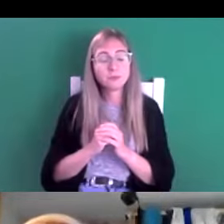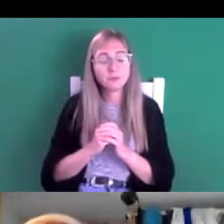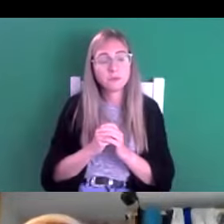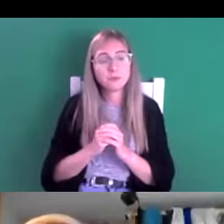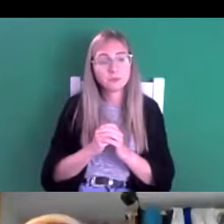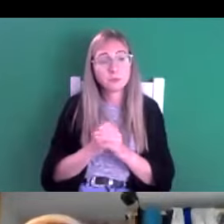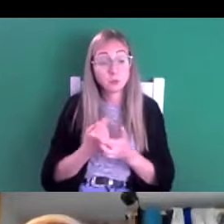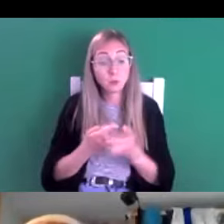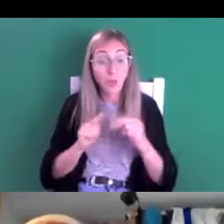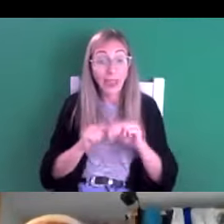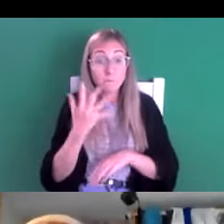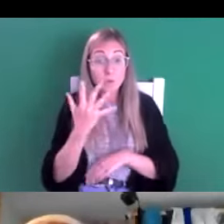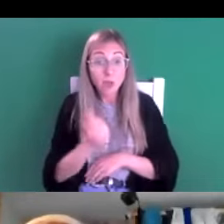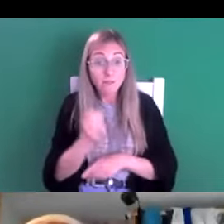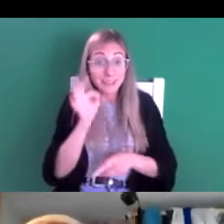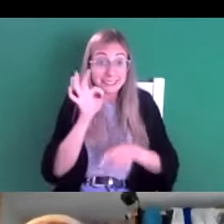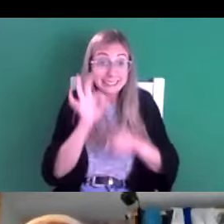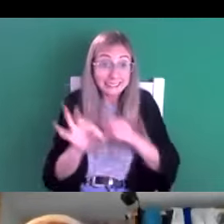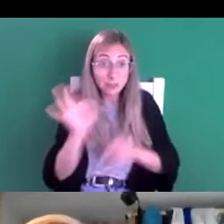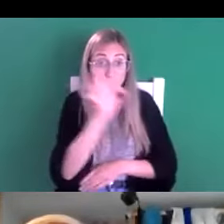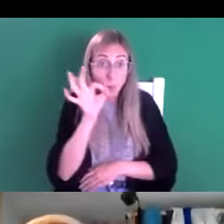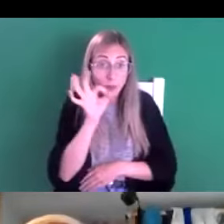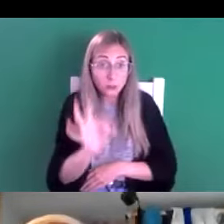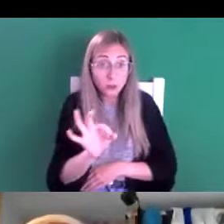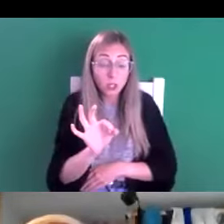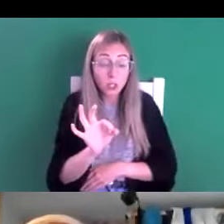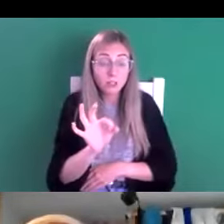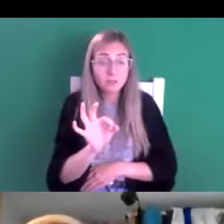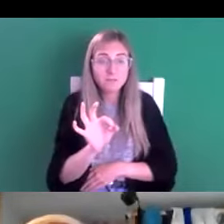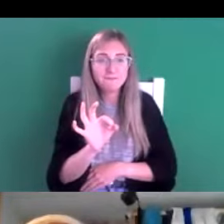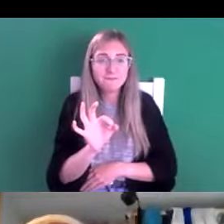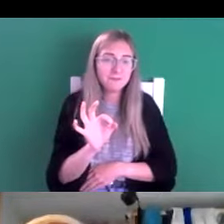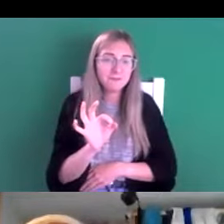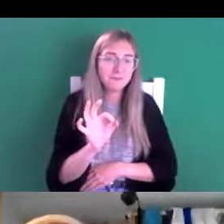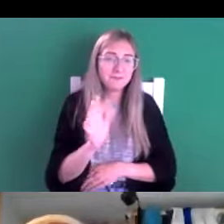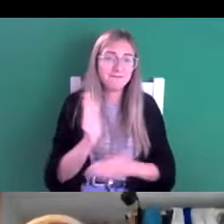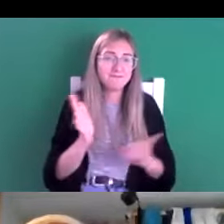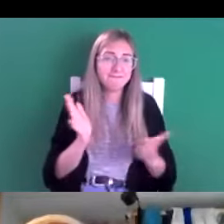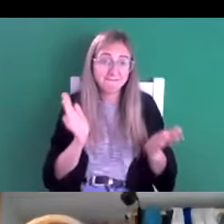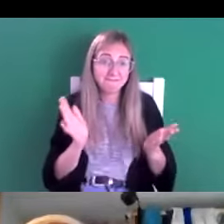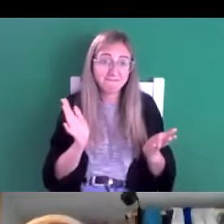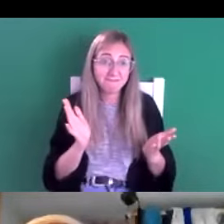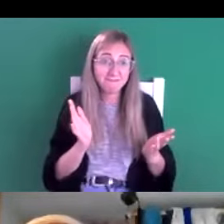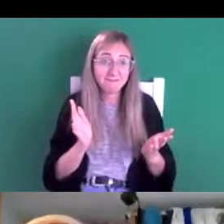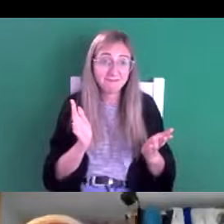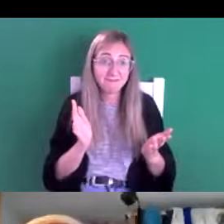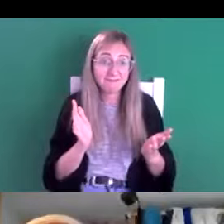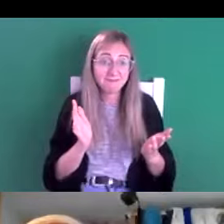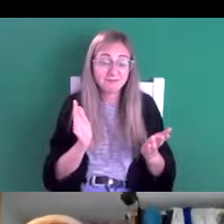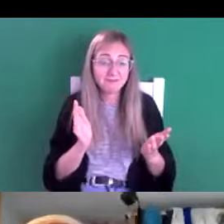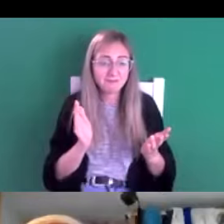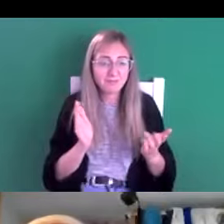you have got specific questions about a gallery i'm just trying to see what sean is putting up